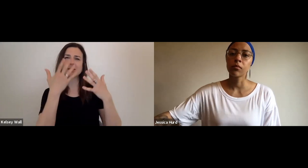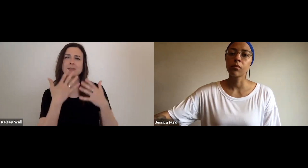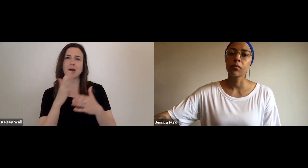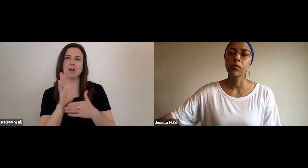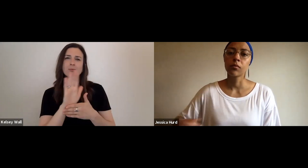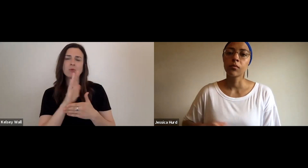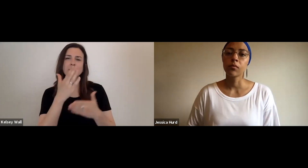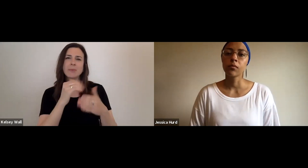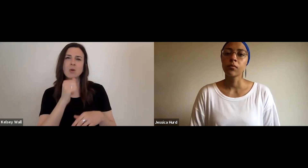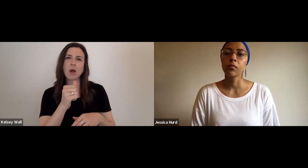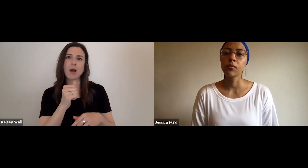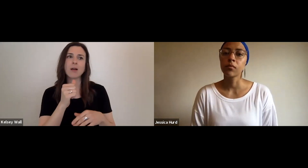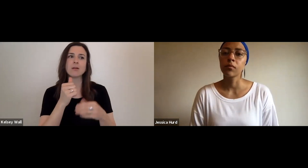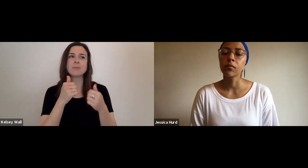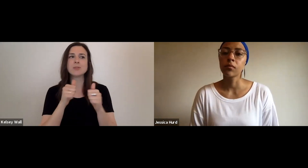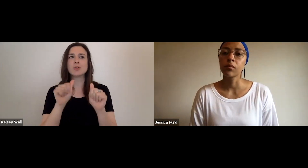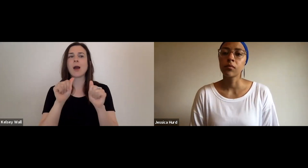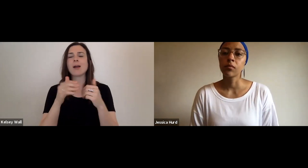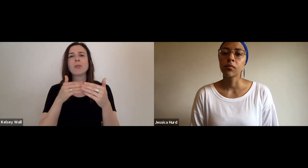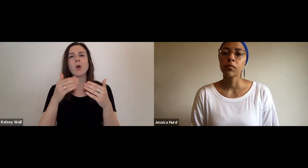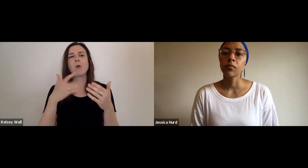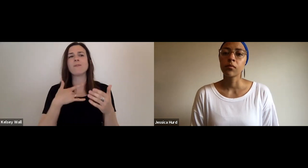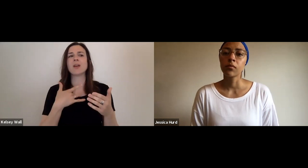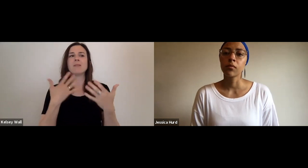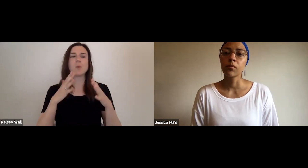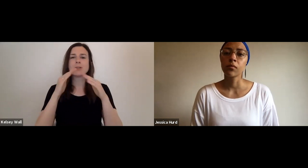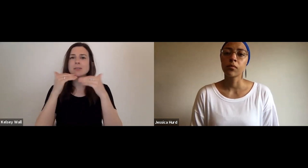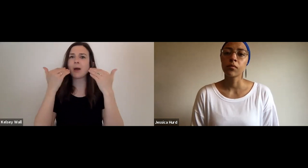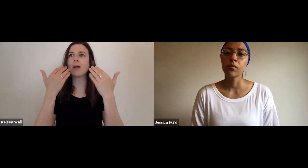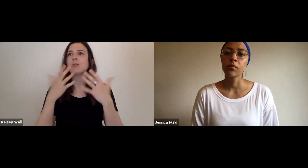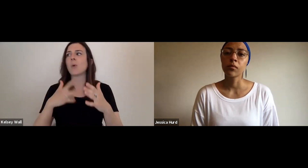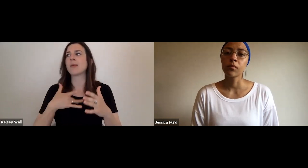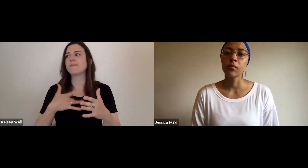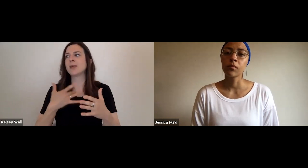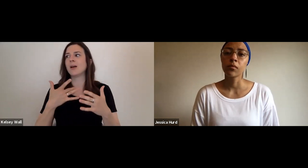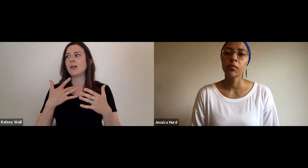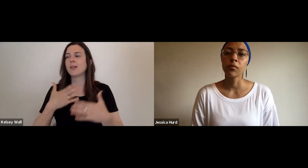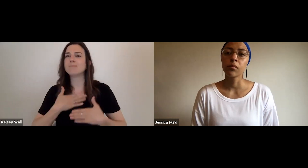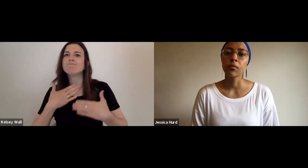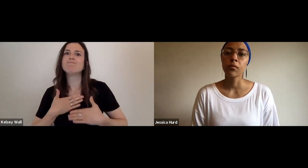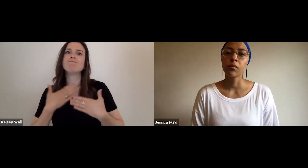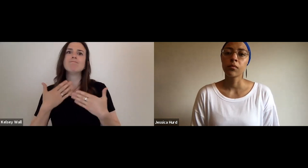Also sometimes when we're feeling sad, we think, "Oh, well, I'll watch a sad movie, because it matches my affect,"